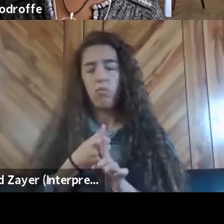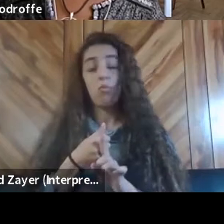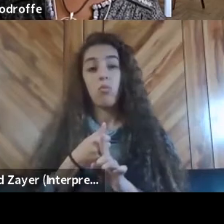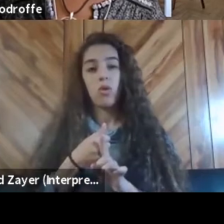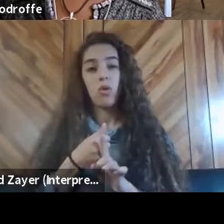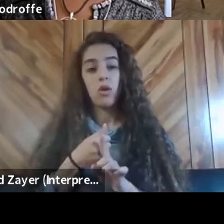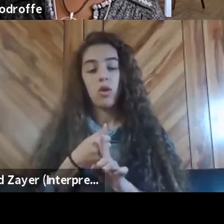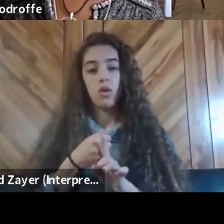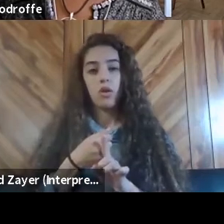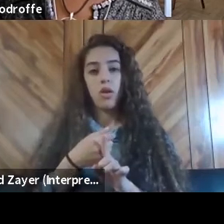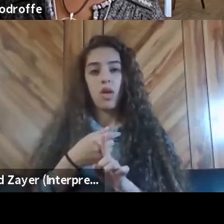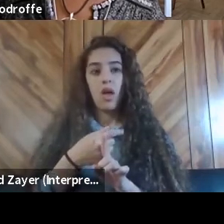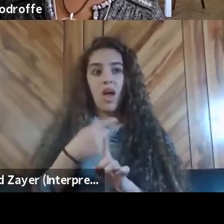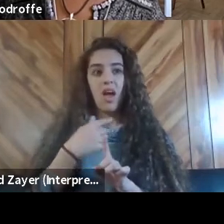denial for a long time with it.